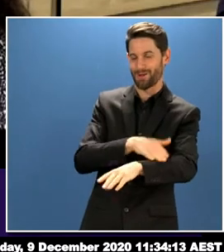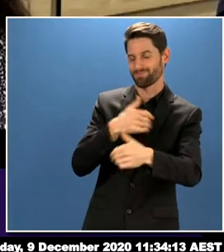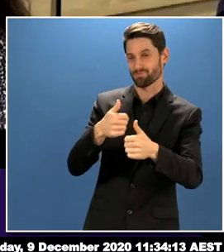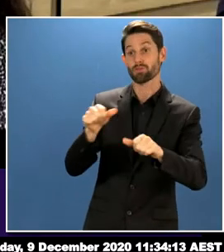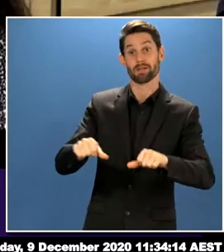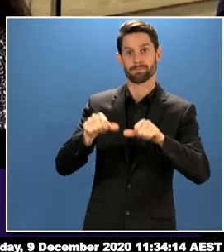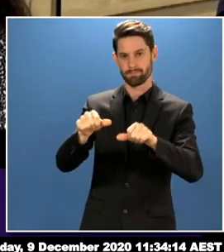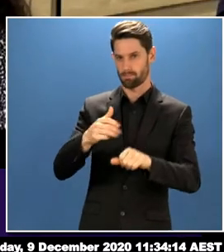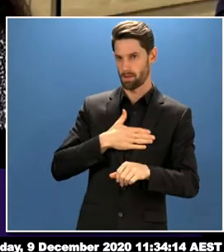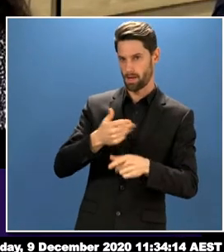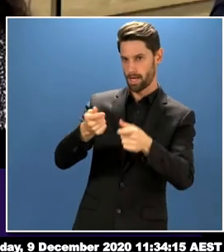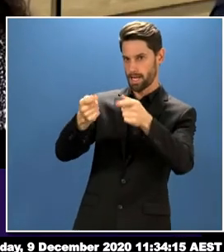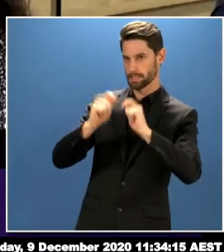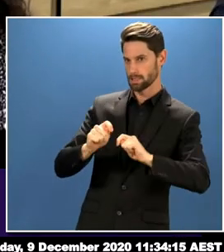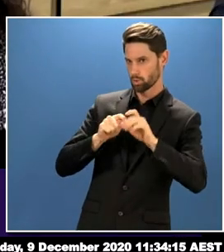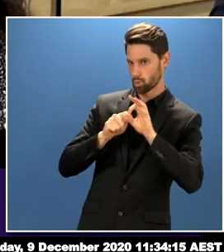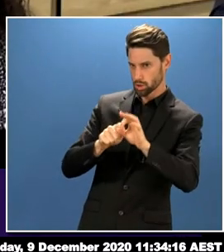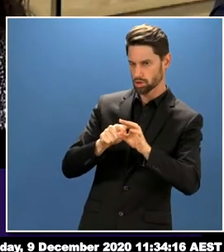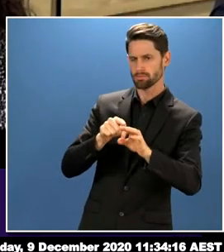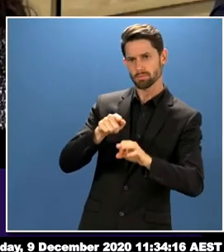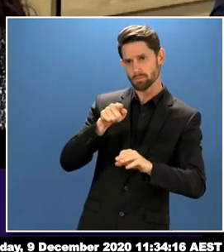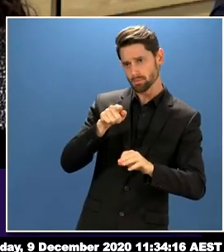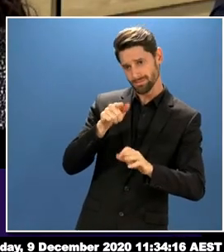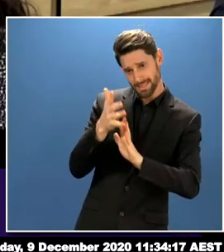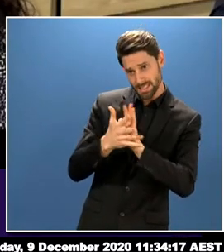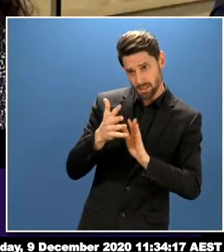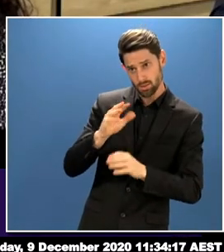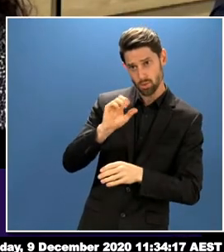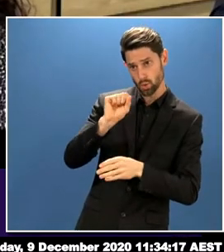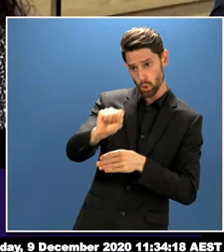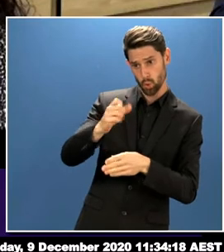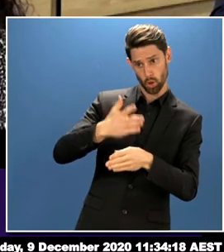what I understood from what you just said, in fact your work covers the